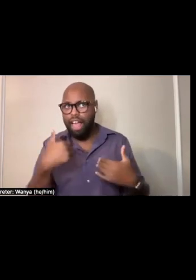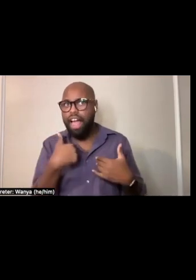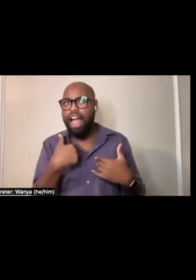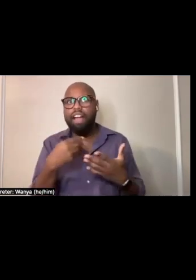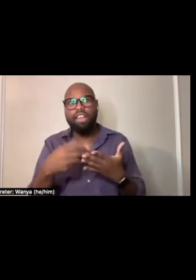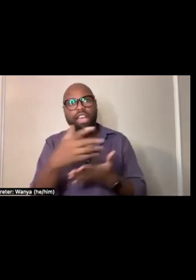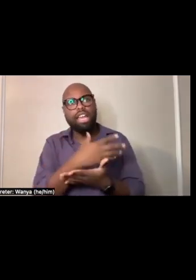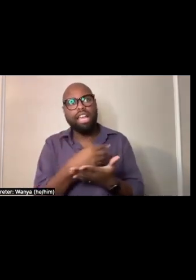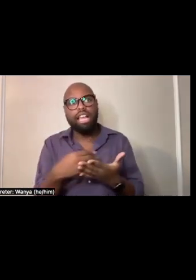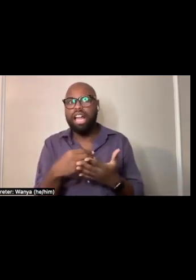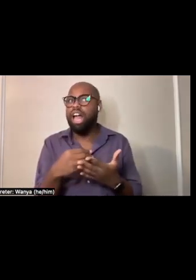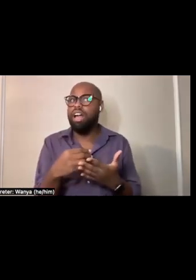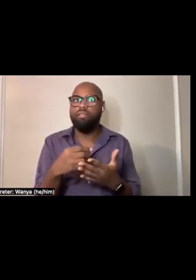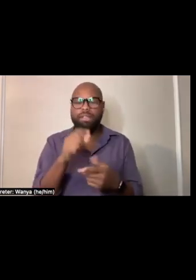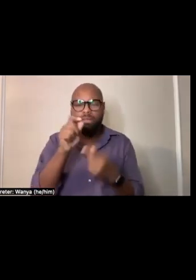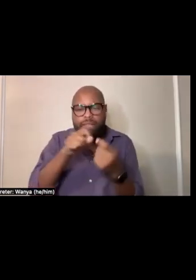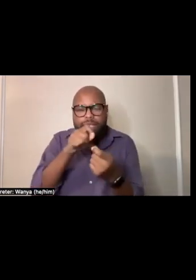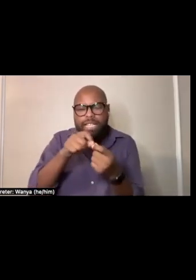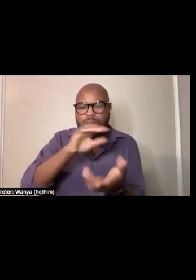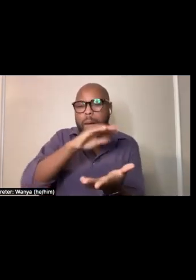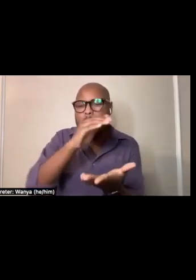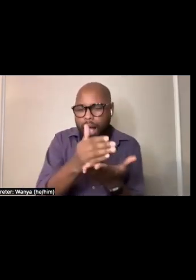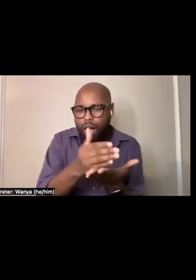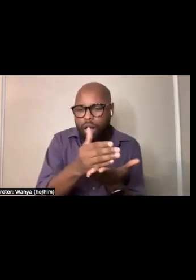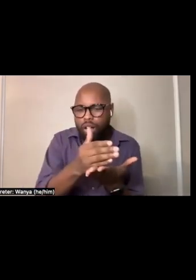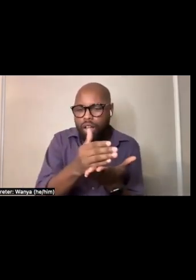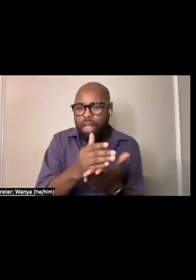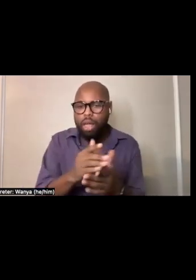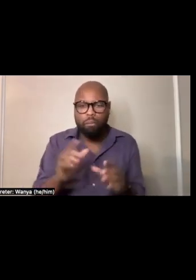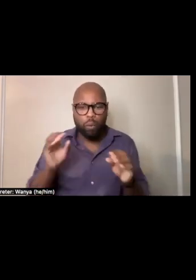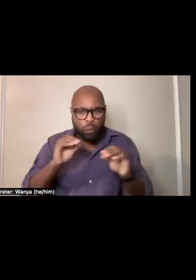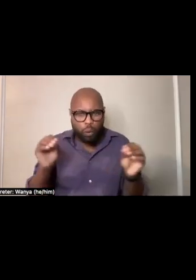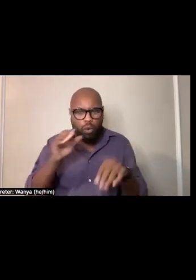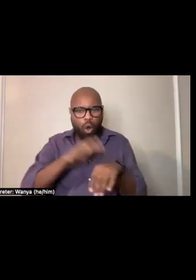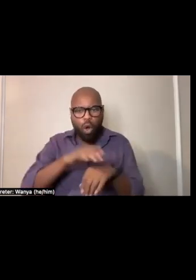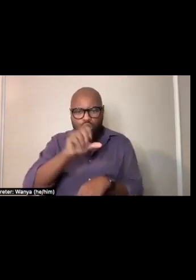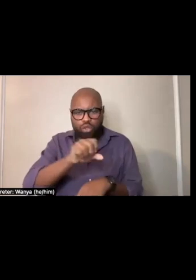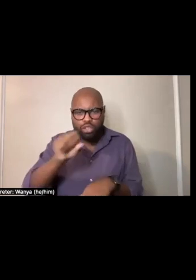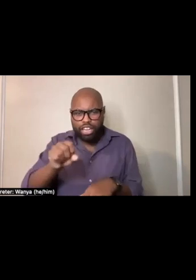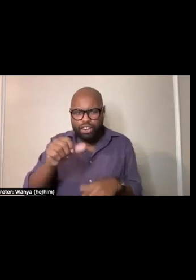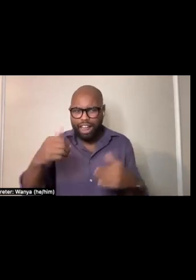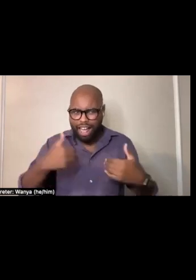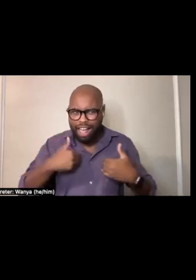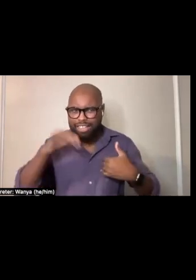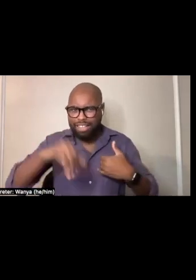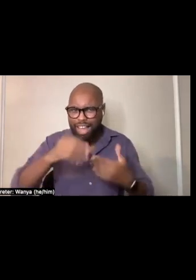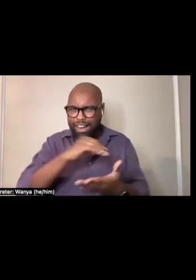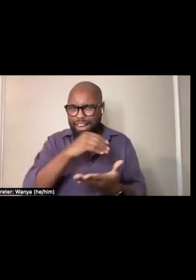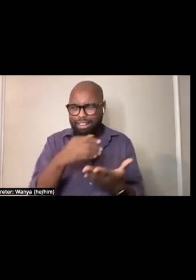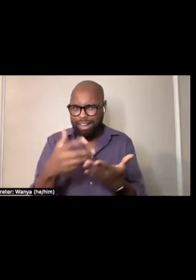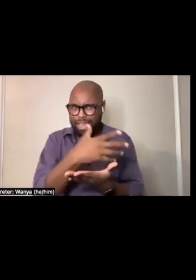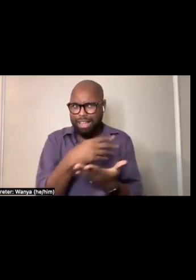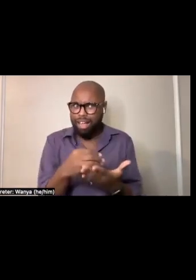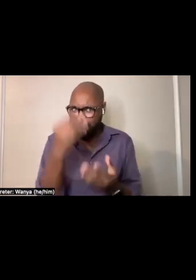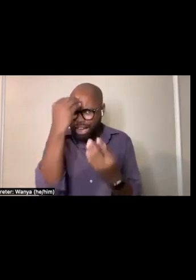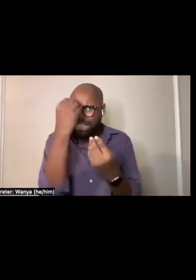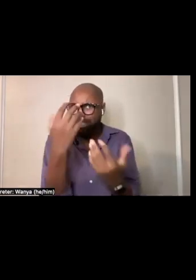and nobody on Social Security has that income. I can tell you that, you know, right there.